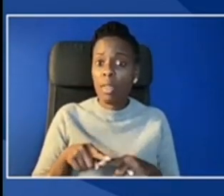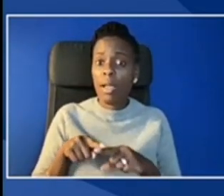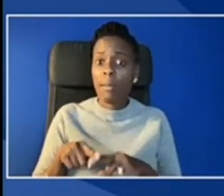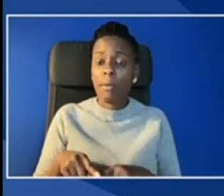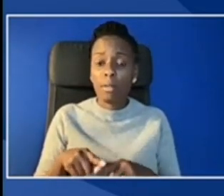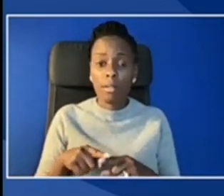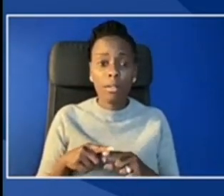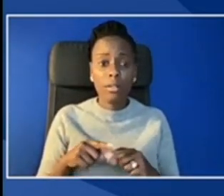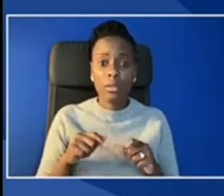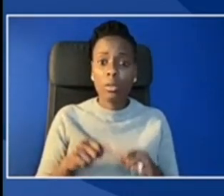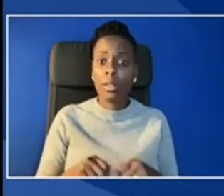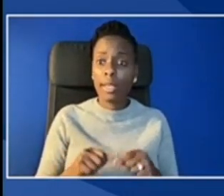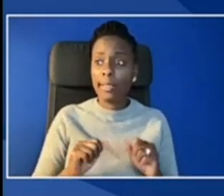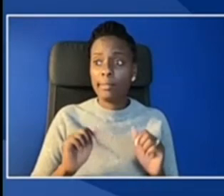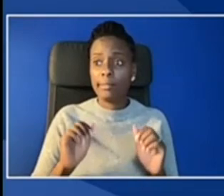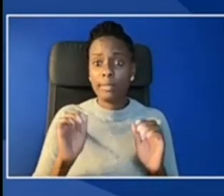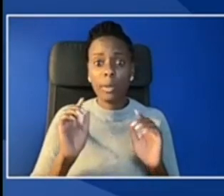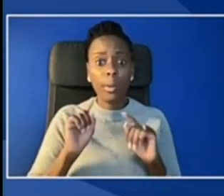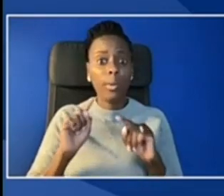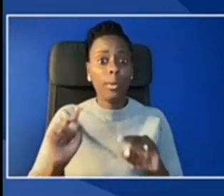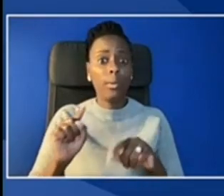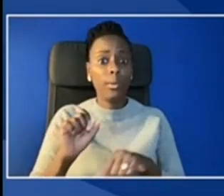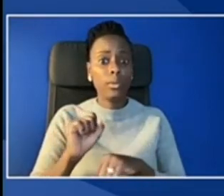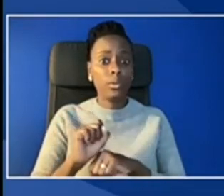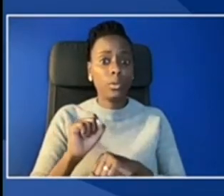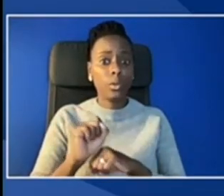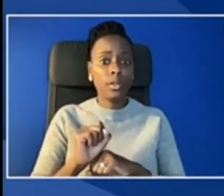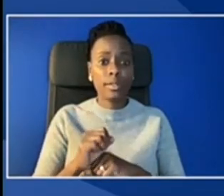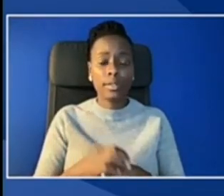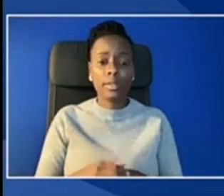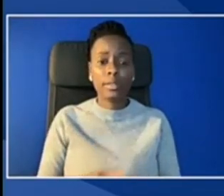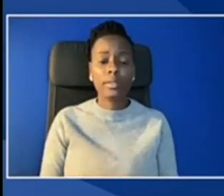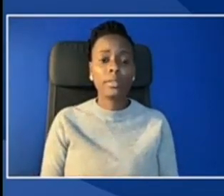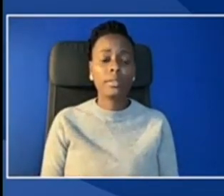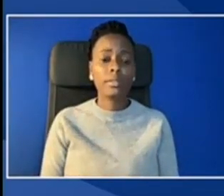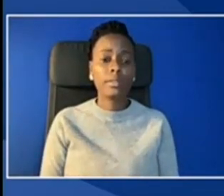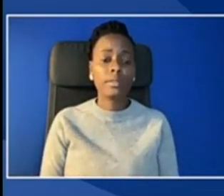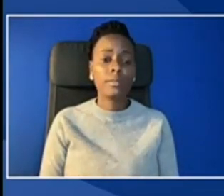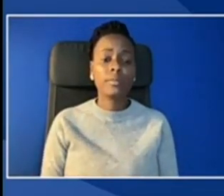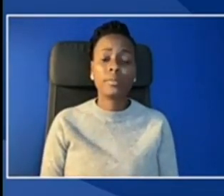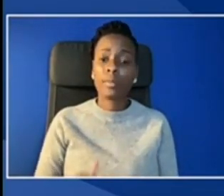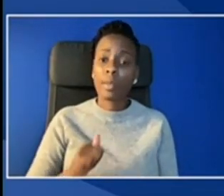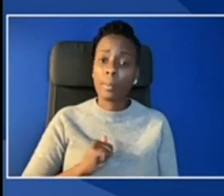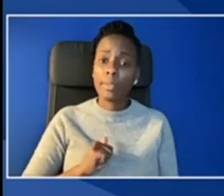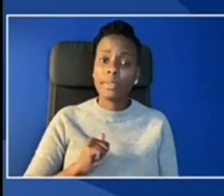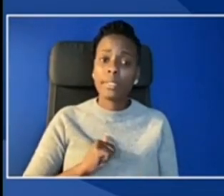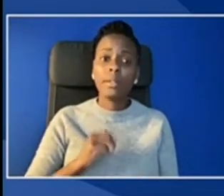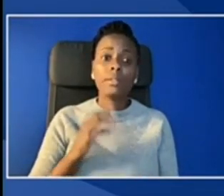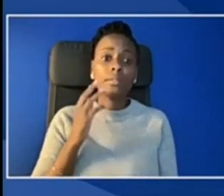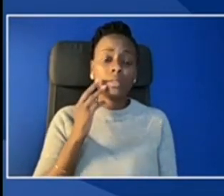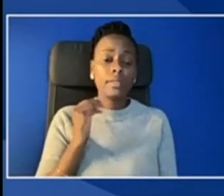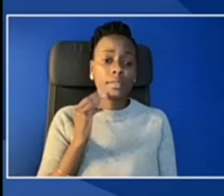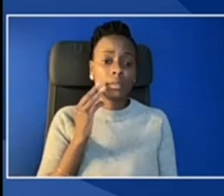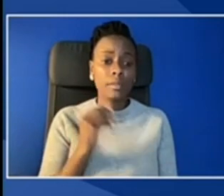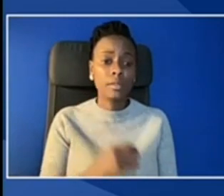continue to even just go to work and working in a job. I myself have experienced where my